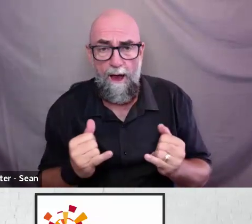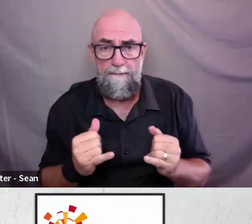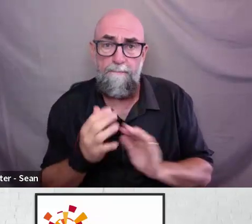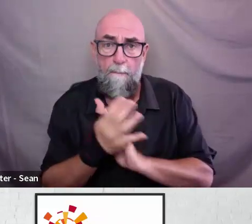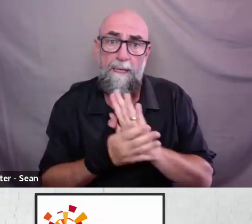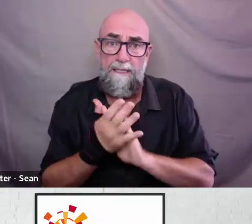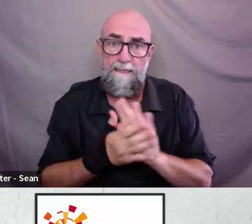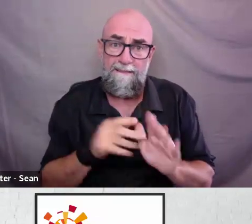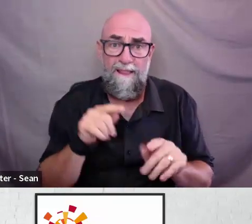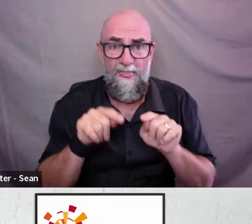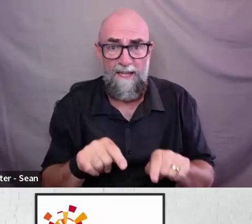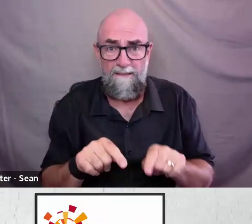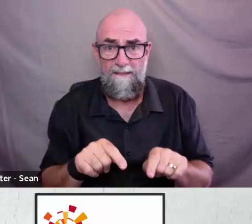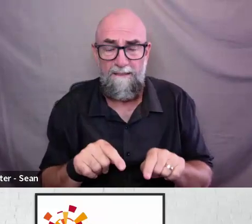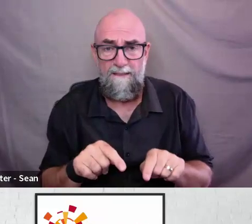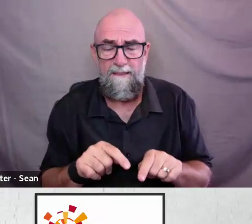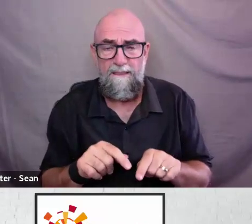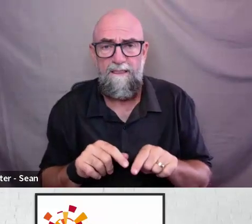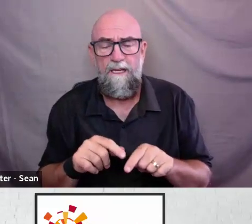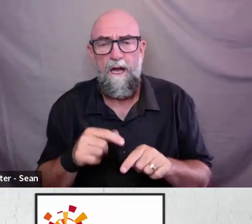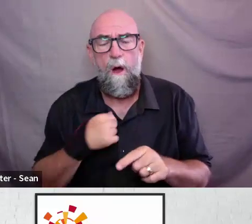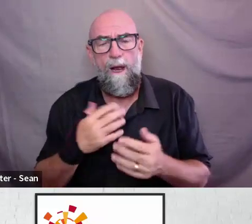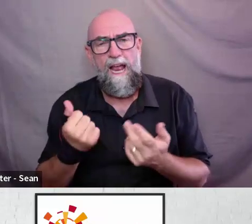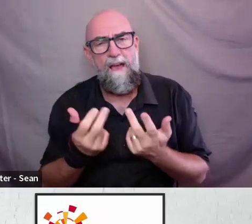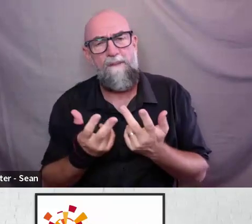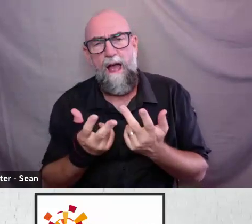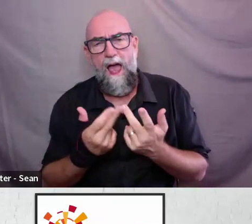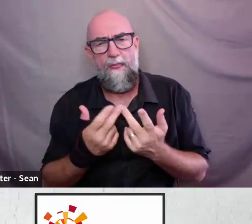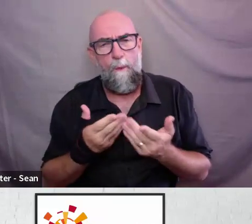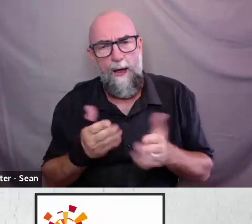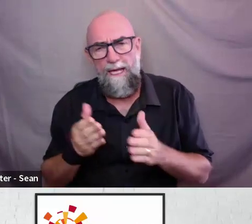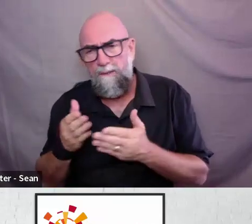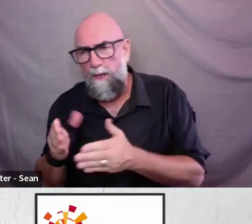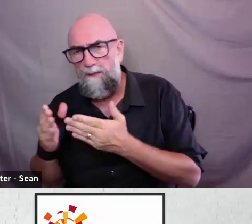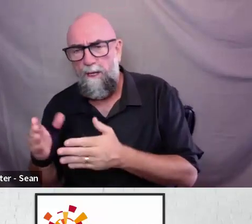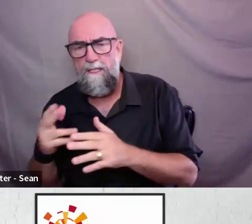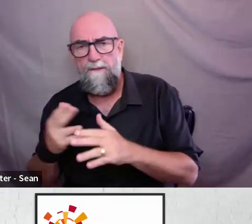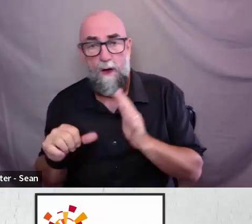one of the challenges , and James alluded